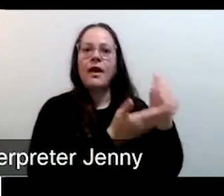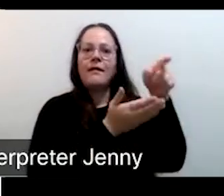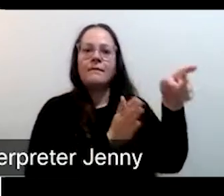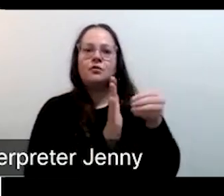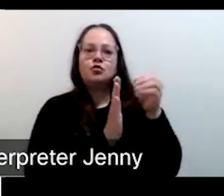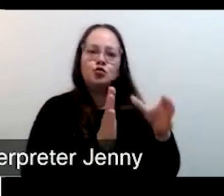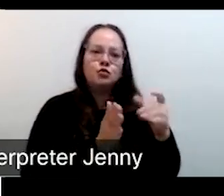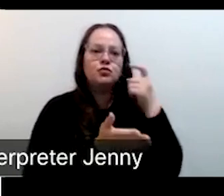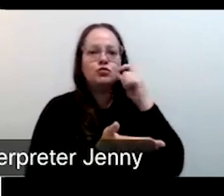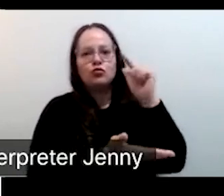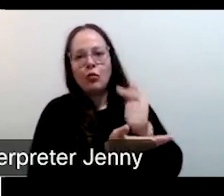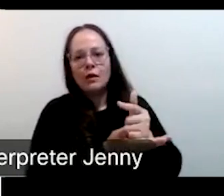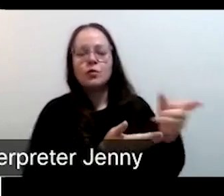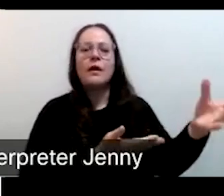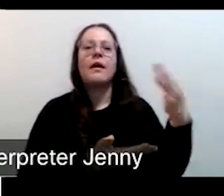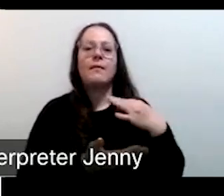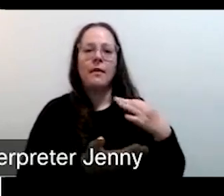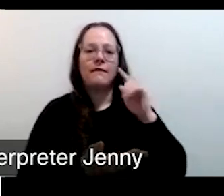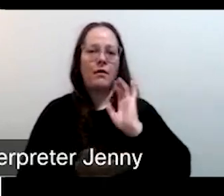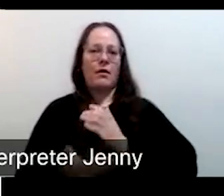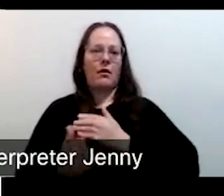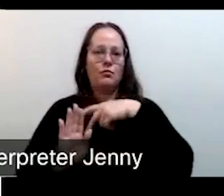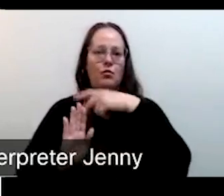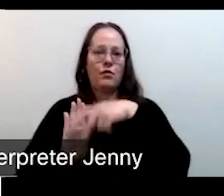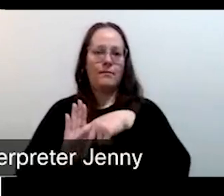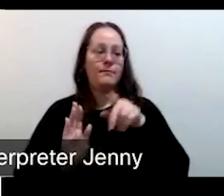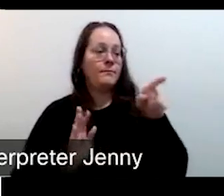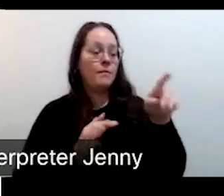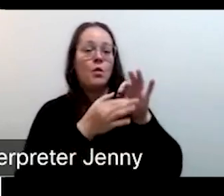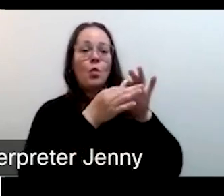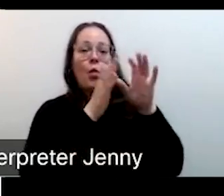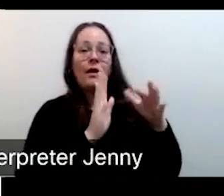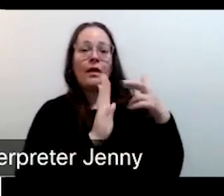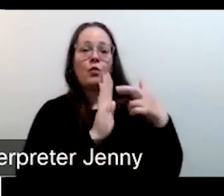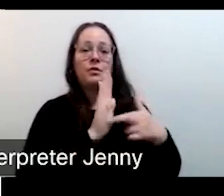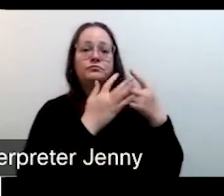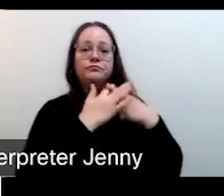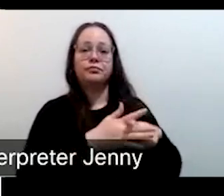apply for the program. School coordinator registration occurs from April to June.